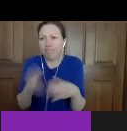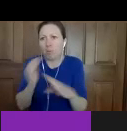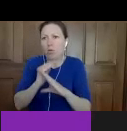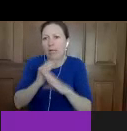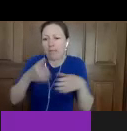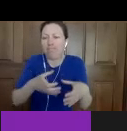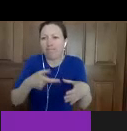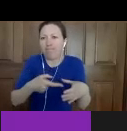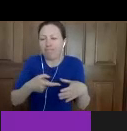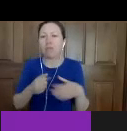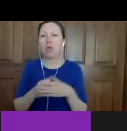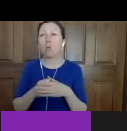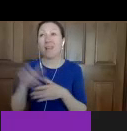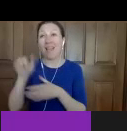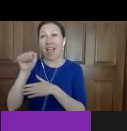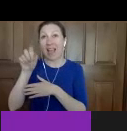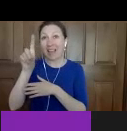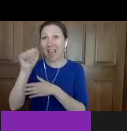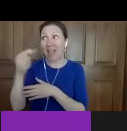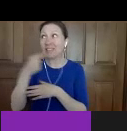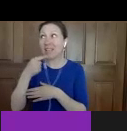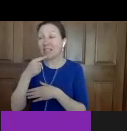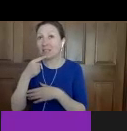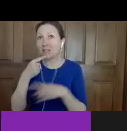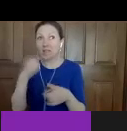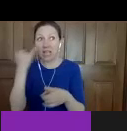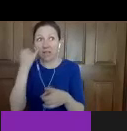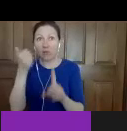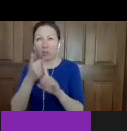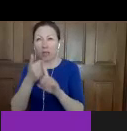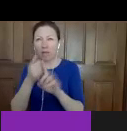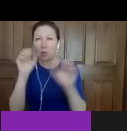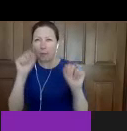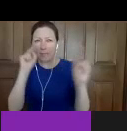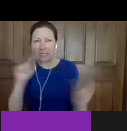ADA basically says if you can be perceived as disabled, then you can be discriminated